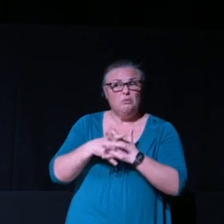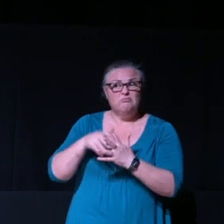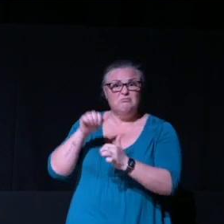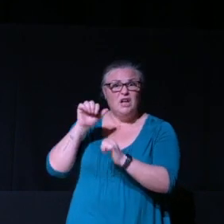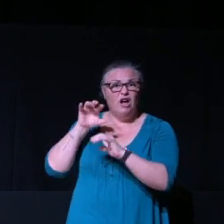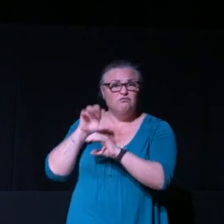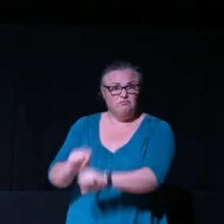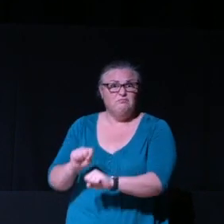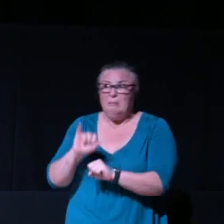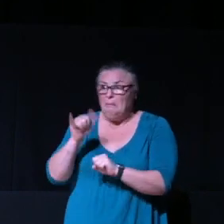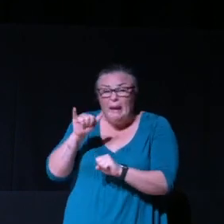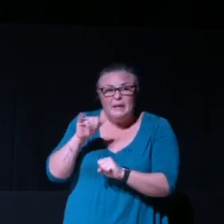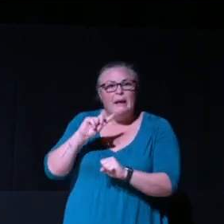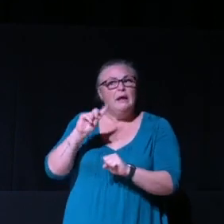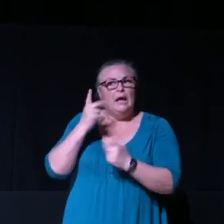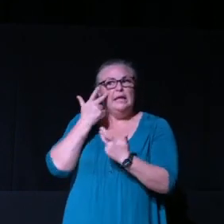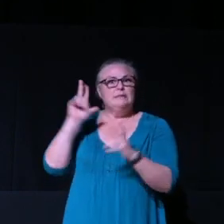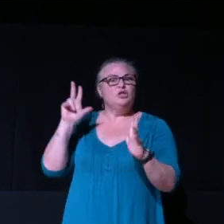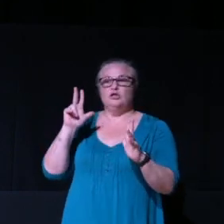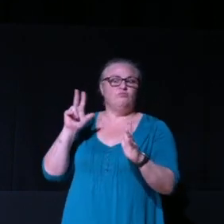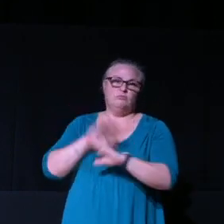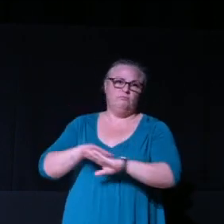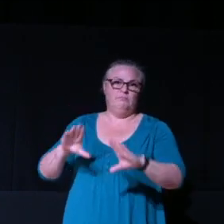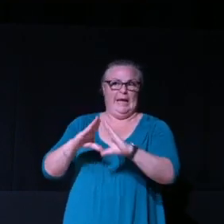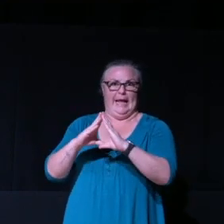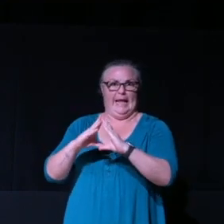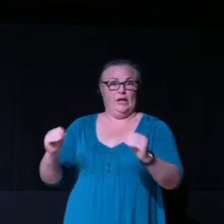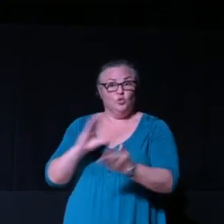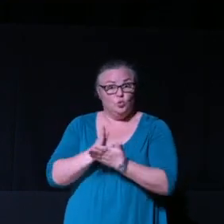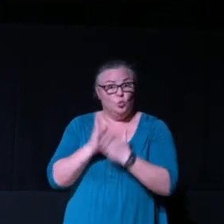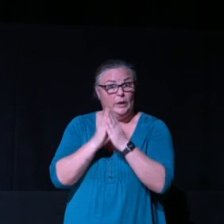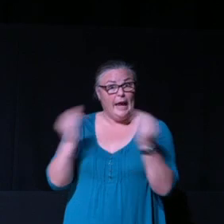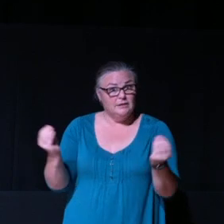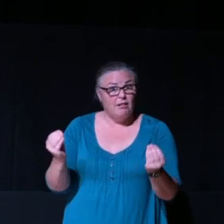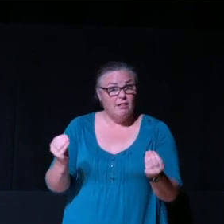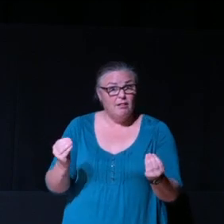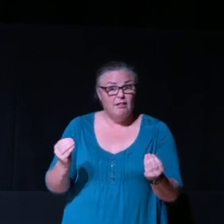but the exhibition itself was quite literally cancelled and was a huge controversy at the time.